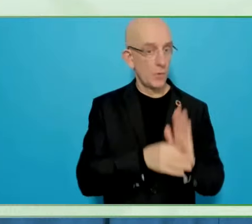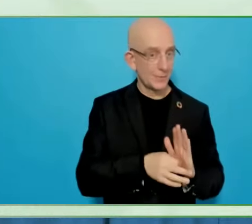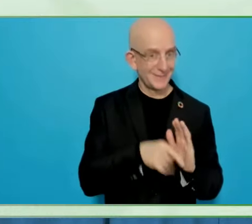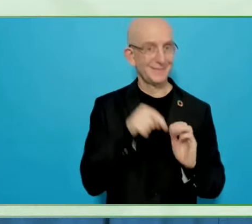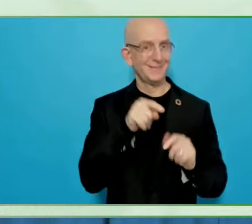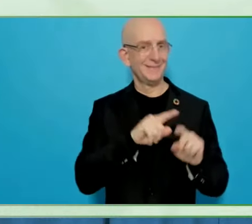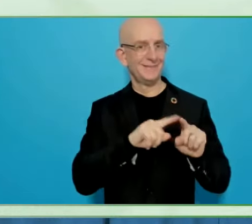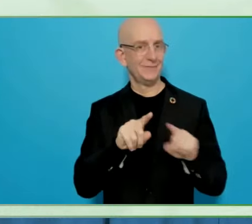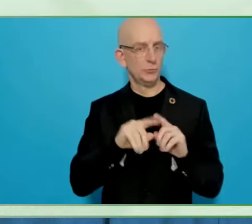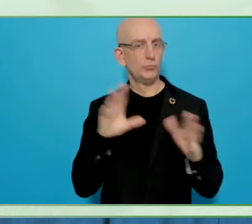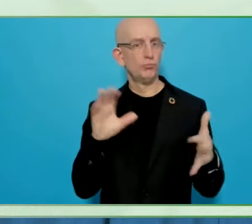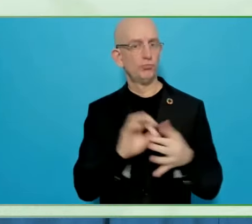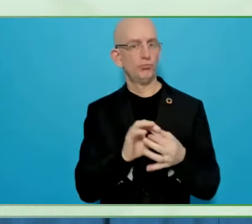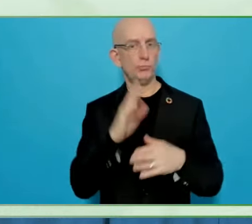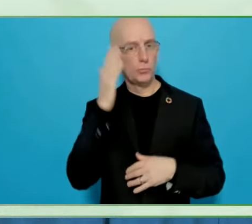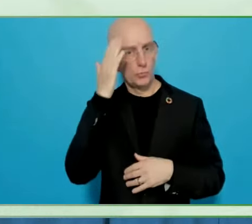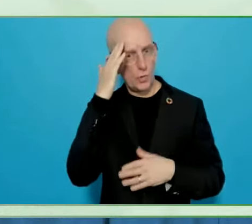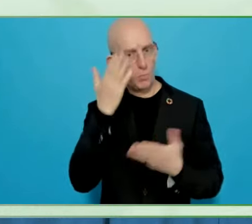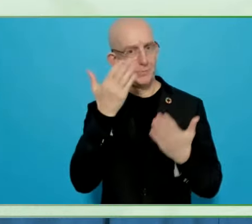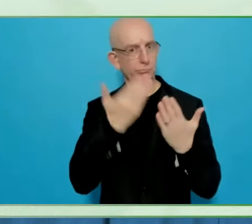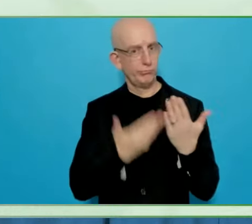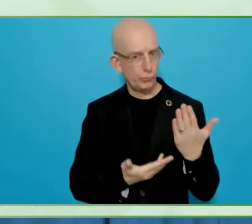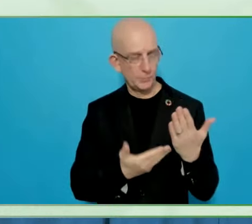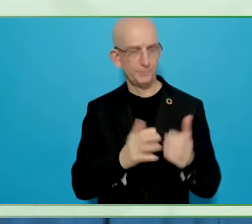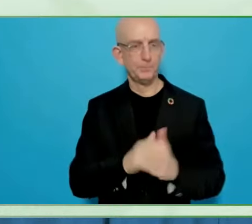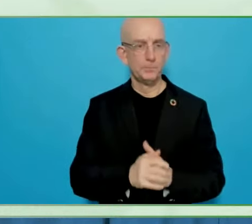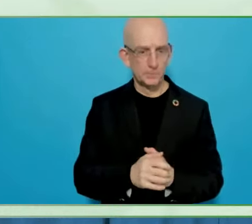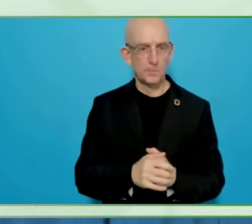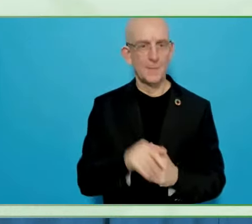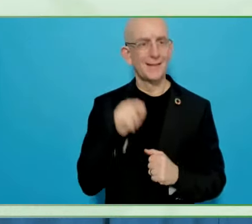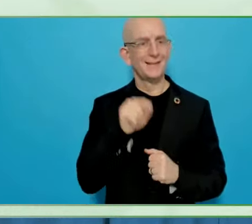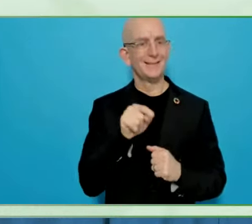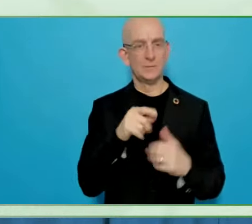with experts and professionals from all areas of accessibility, to